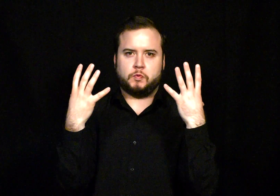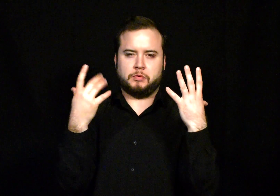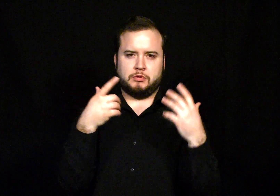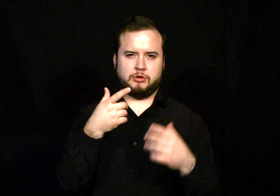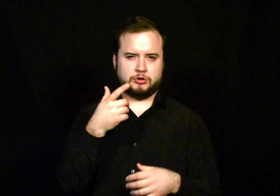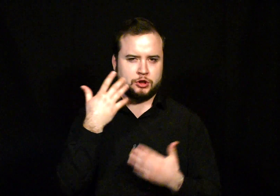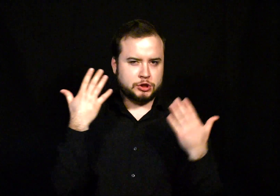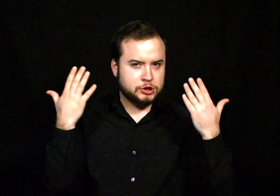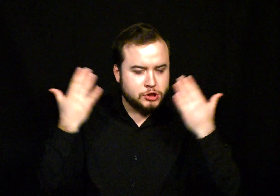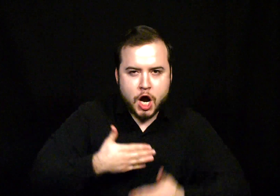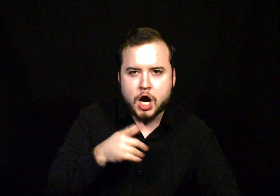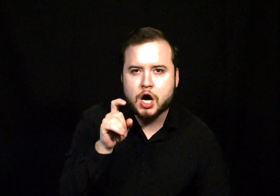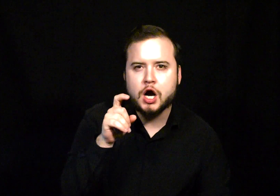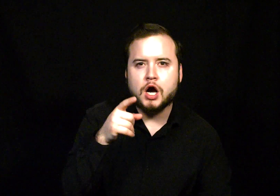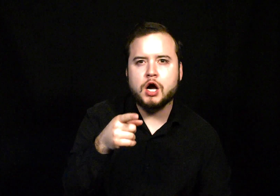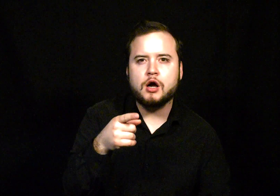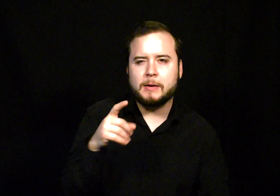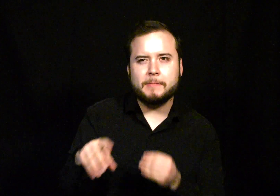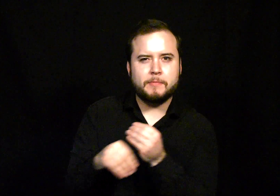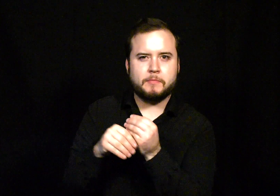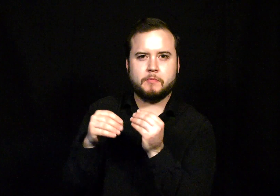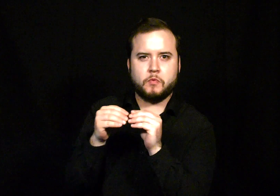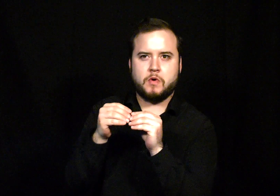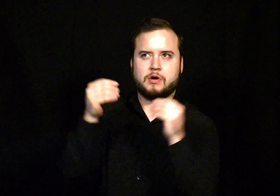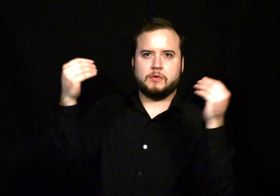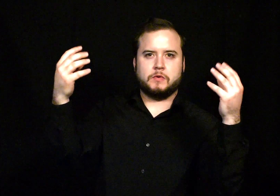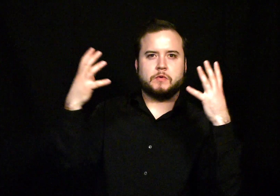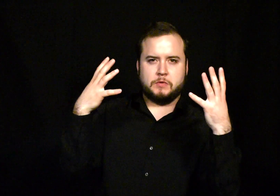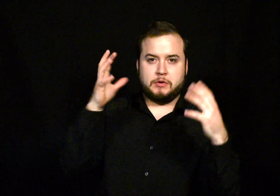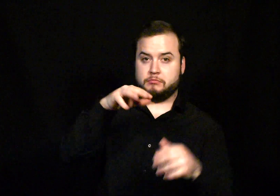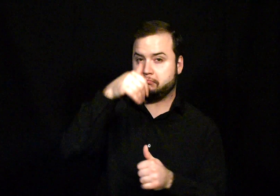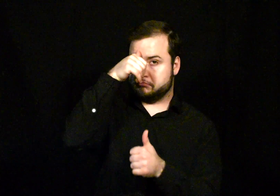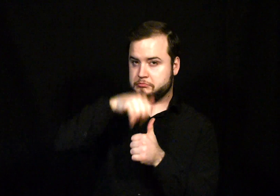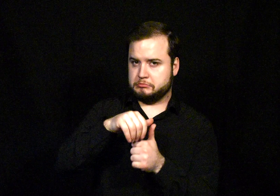Too dark? Add more lights.